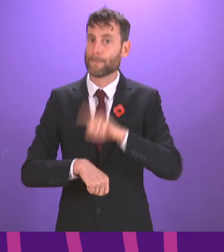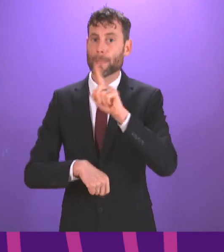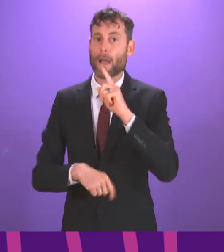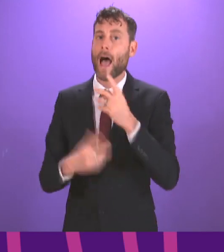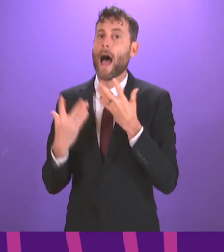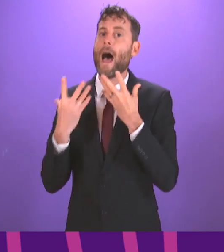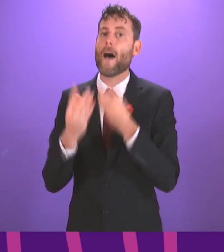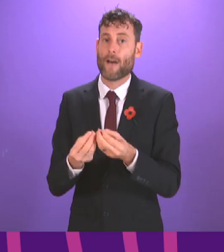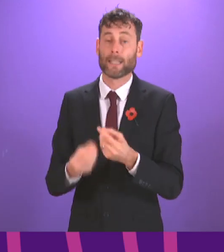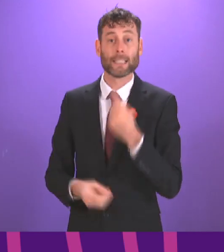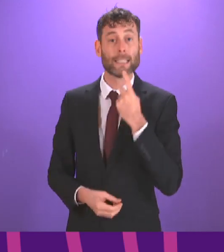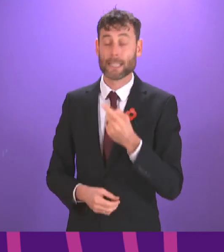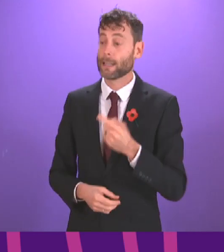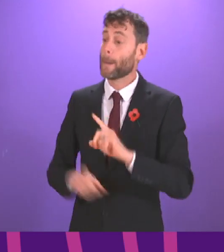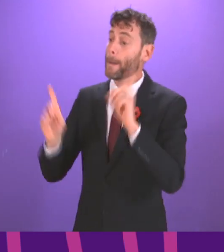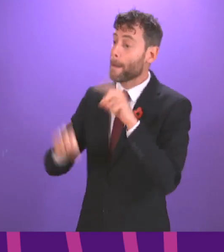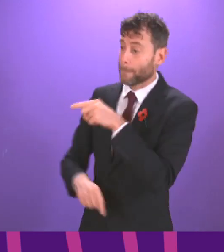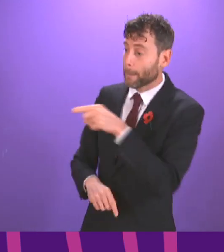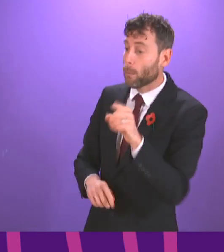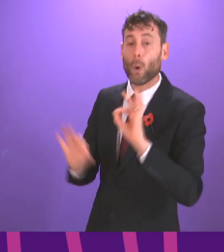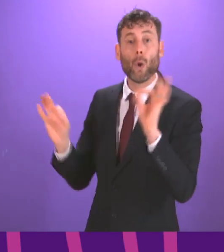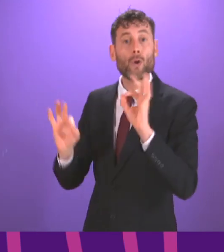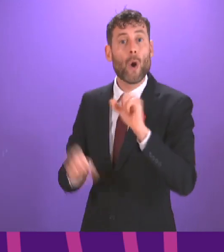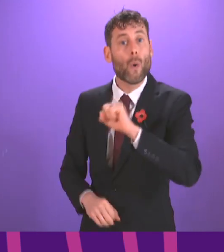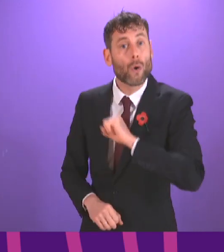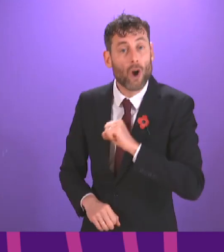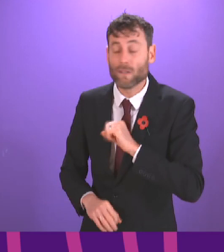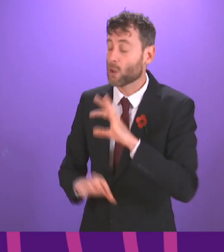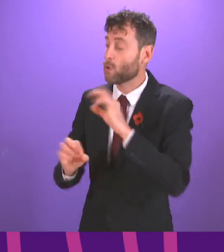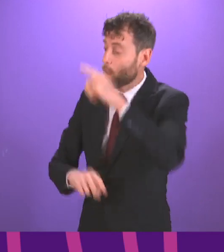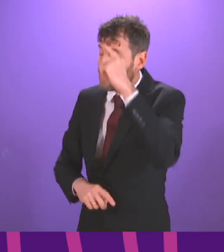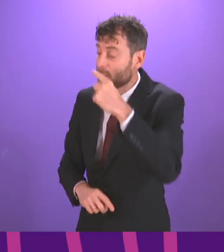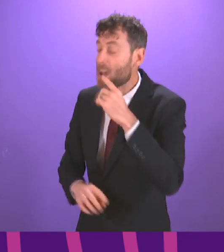asymptomatic people and its effectiveness was different from what it is today.